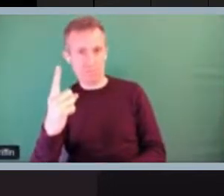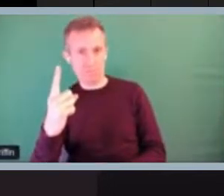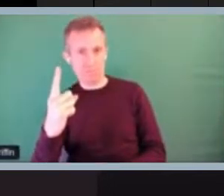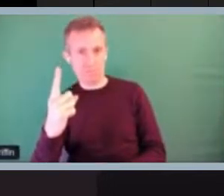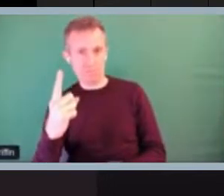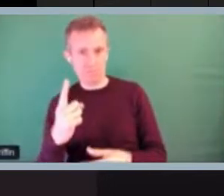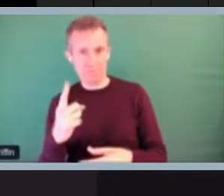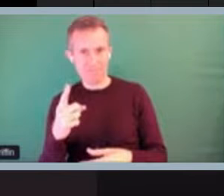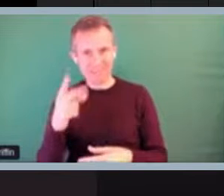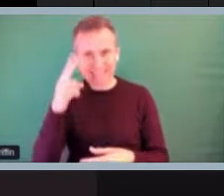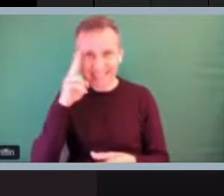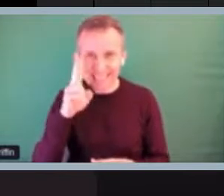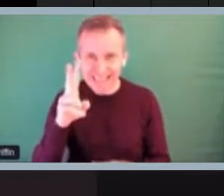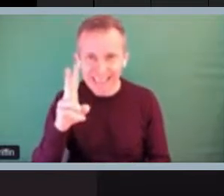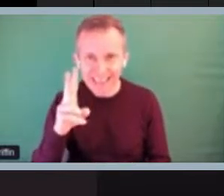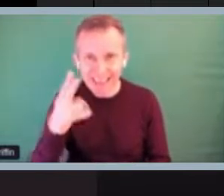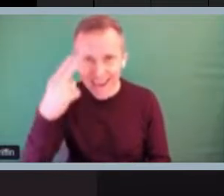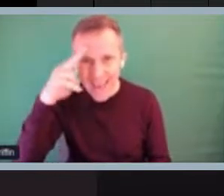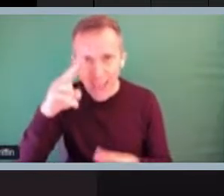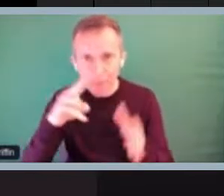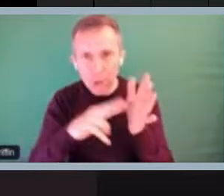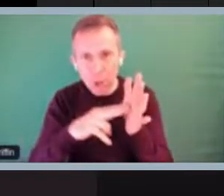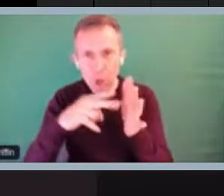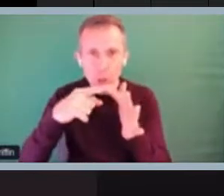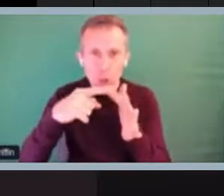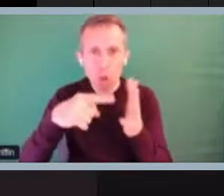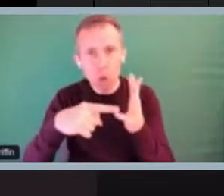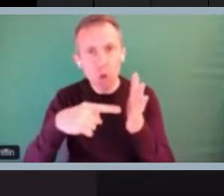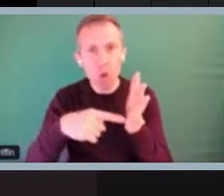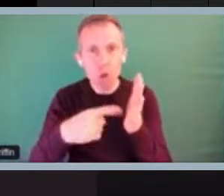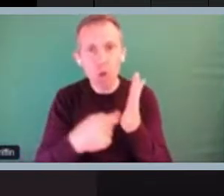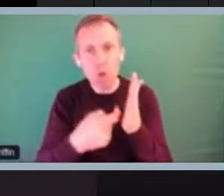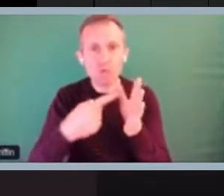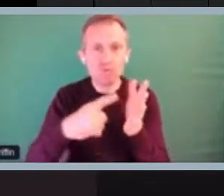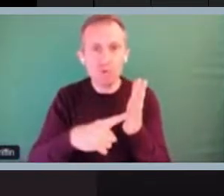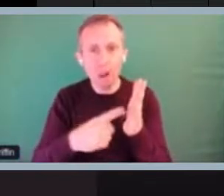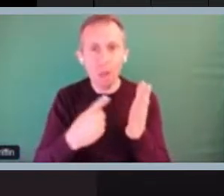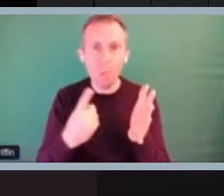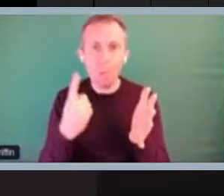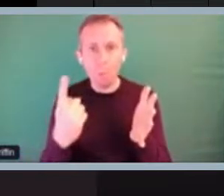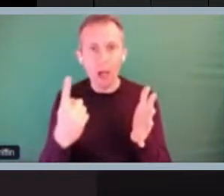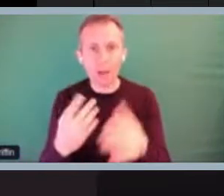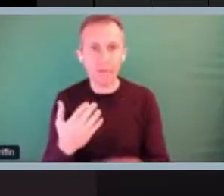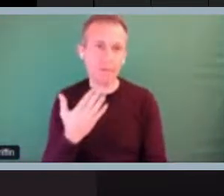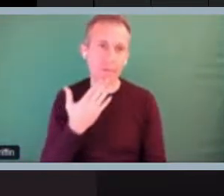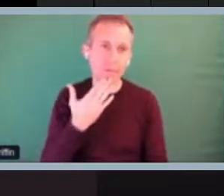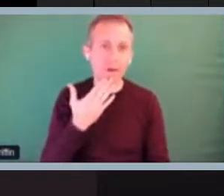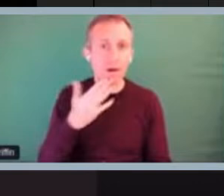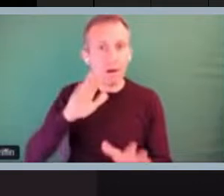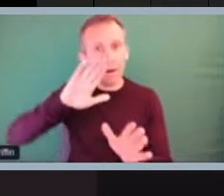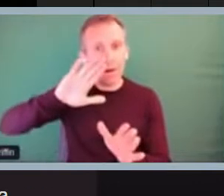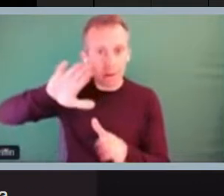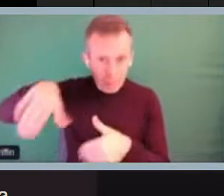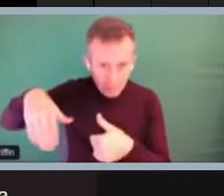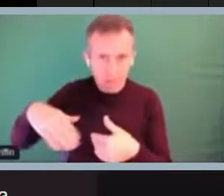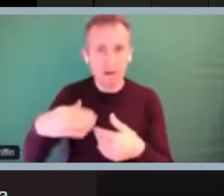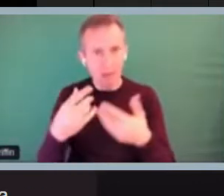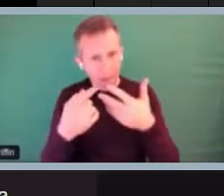names for our brand colours, and it's showing me the contrast ratio, and again for the other three.